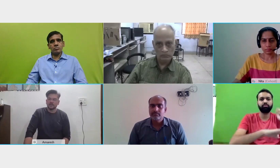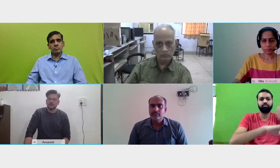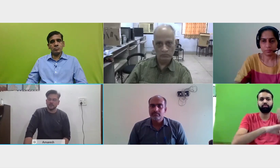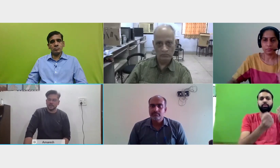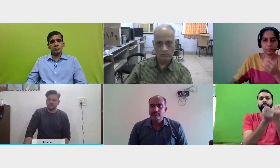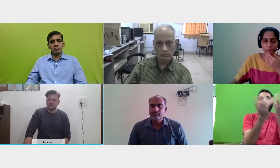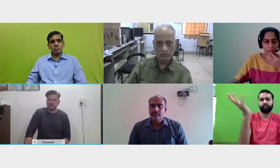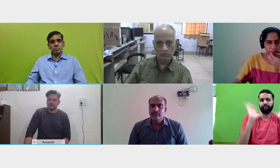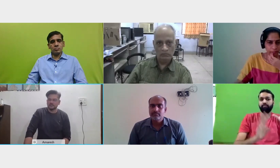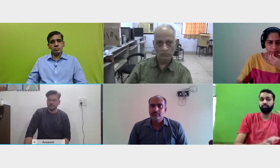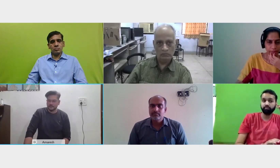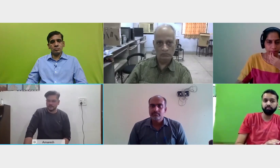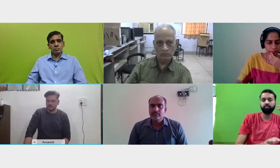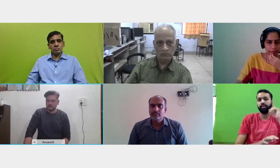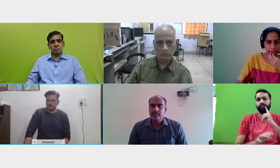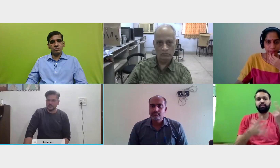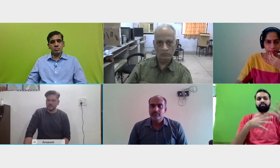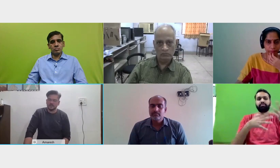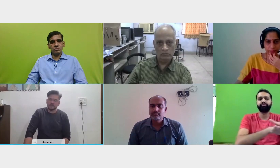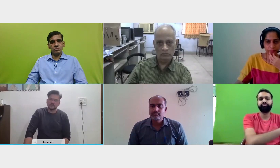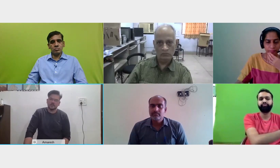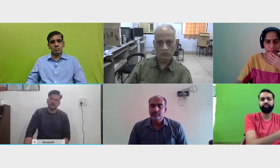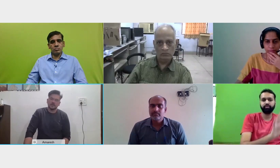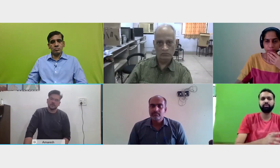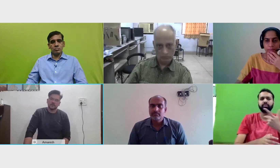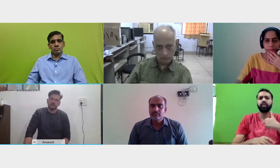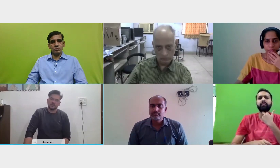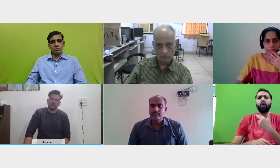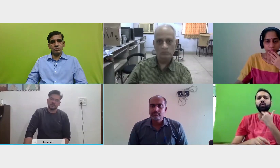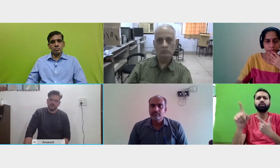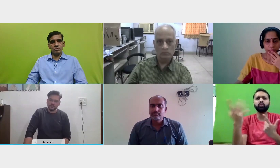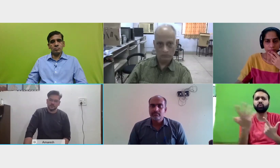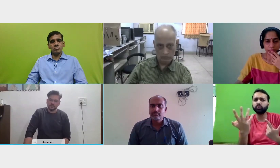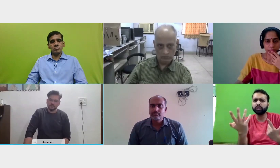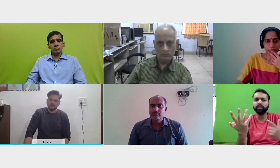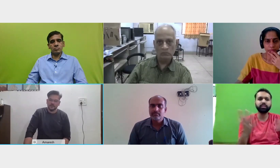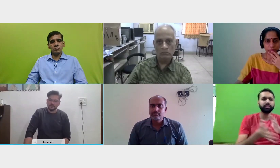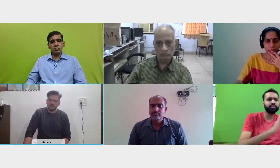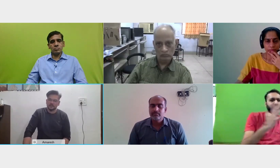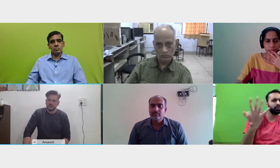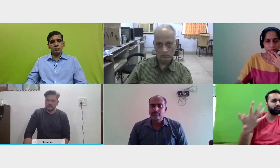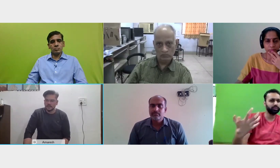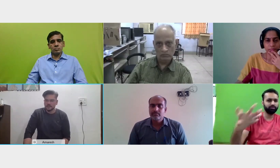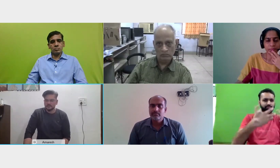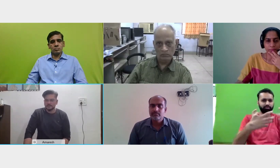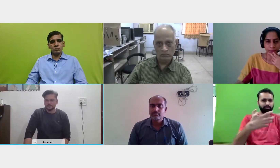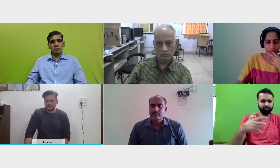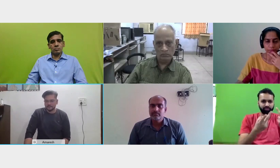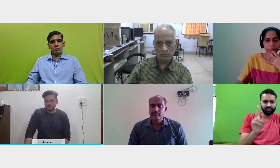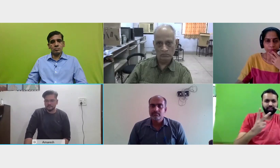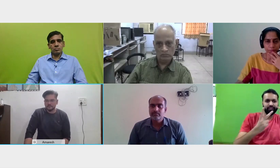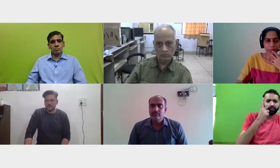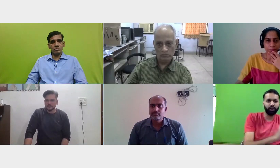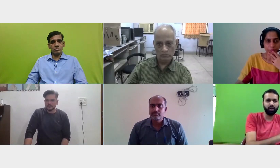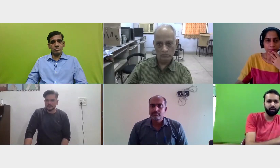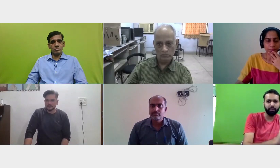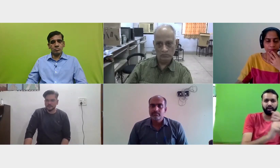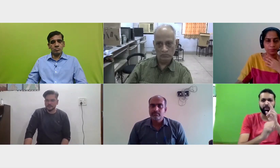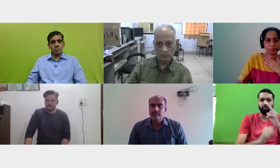people working in these kinds of projects so that we know what kind of resources should